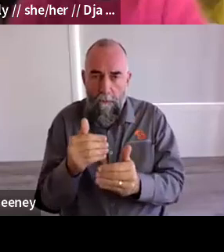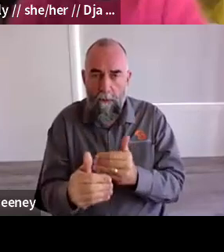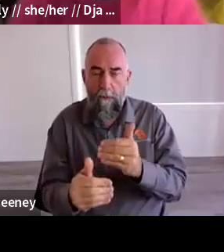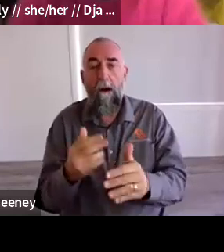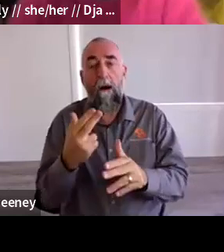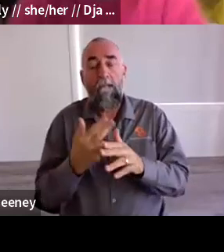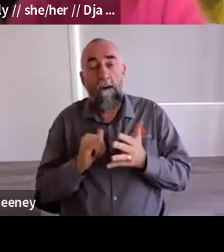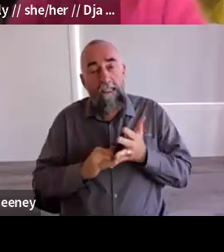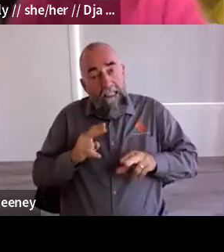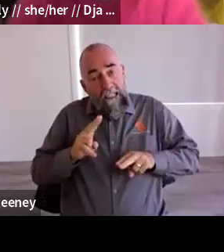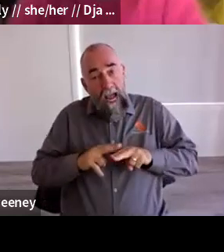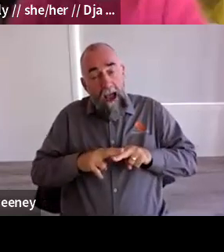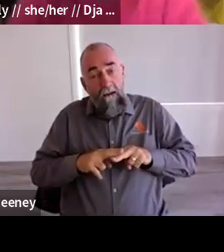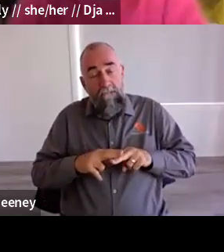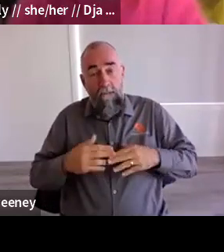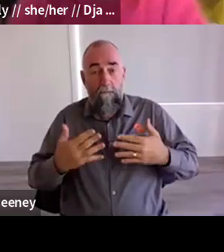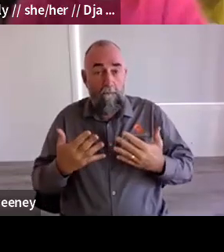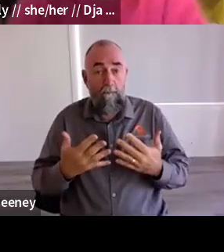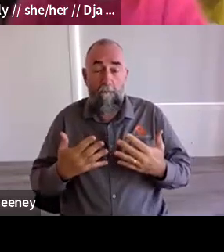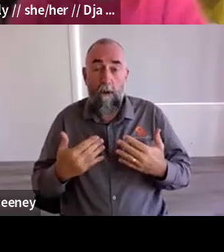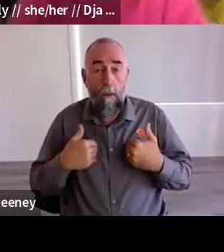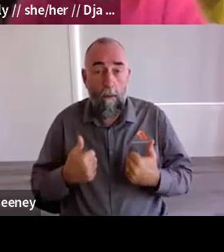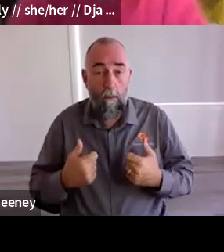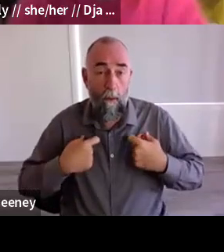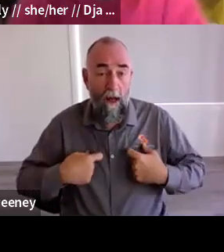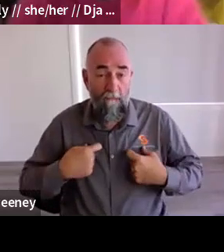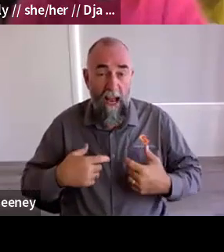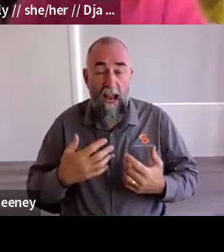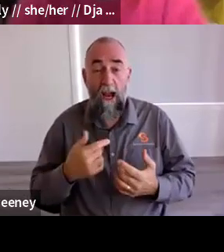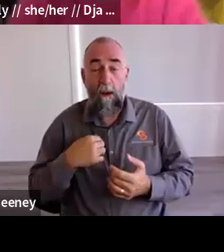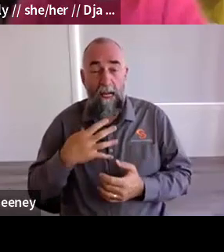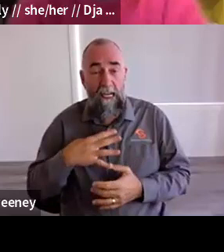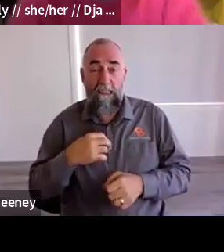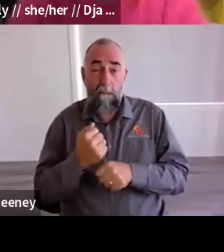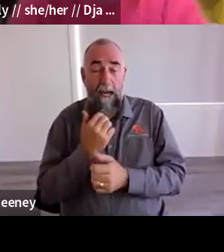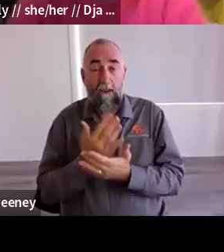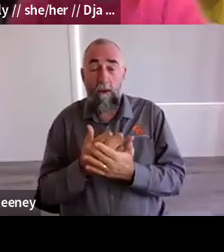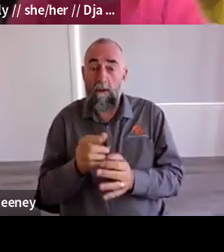climate union meeting was how do we make the time for this, and can we